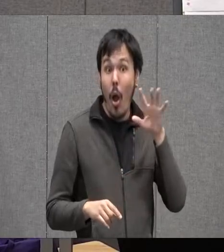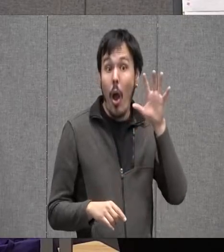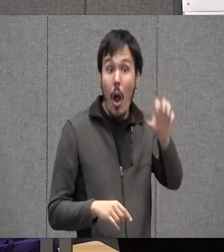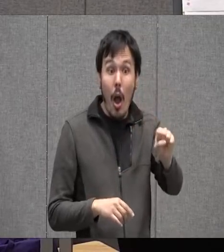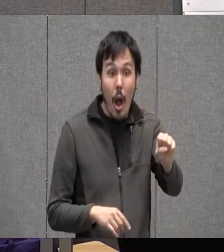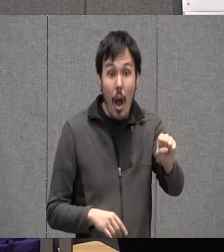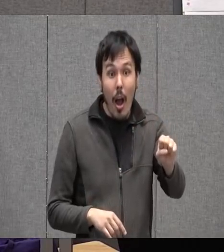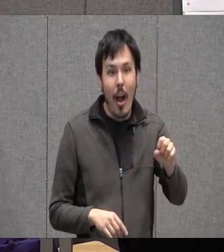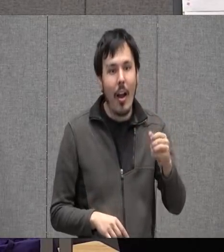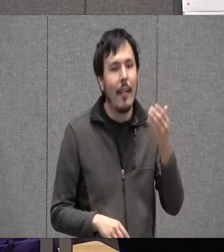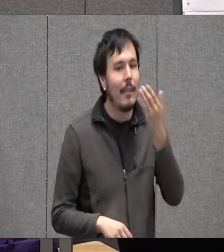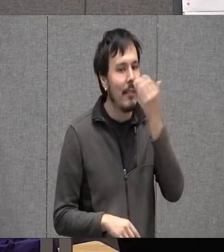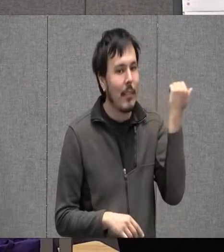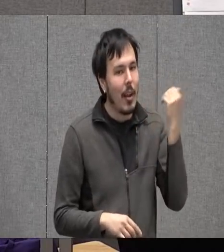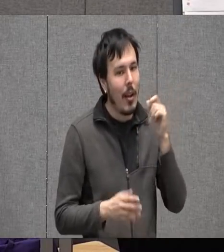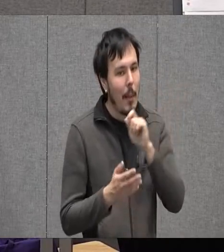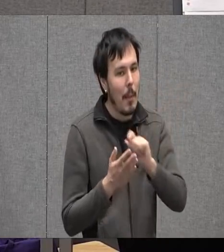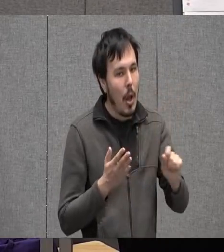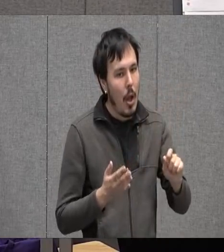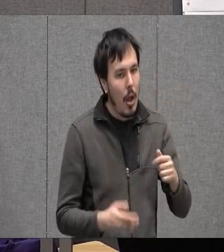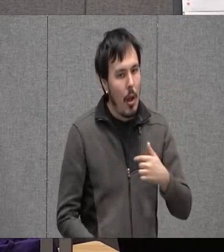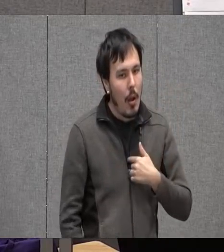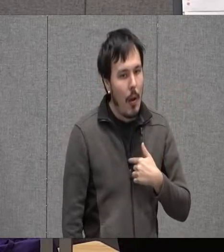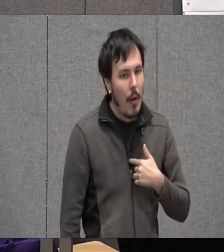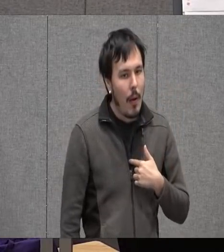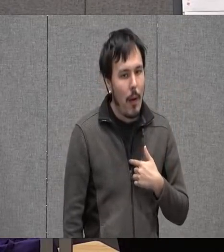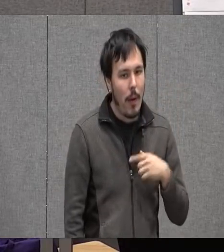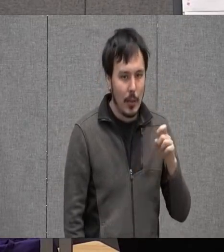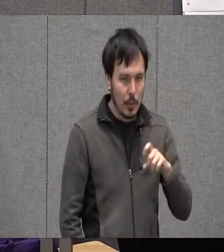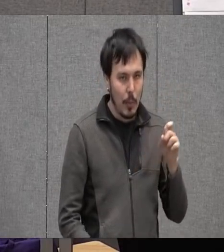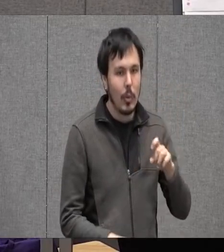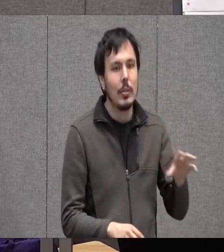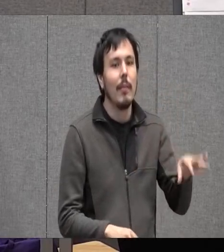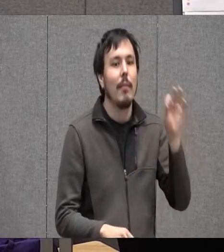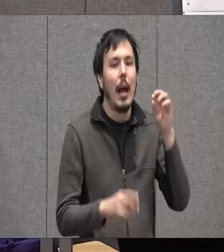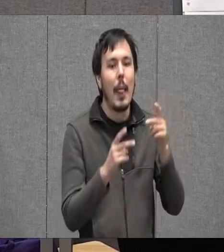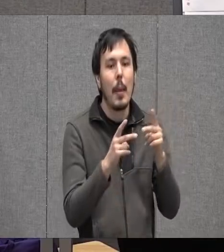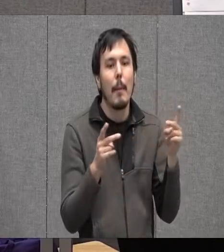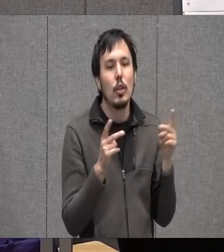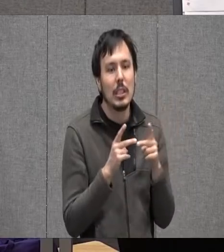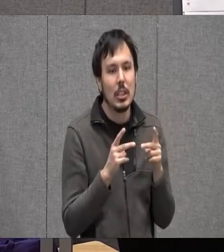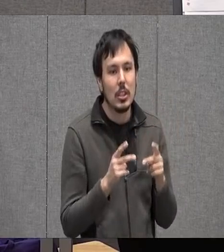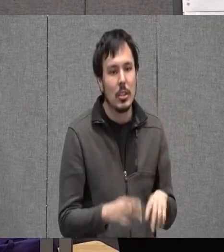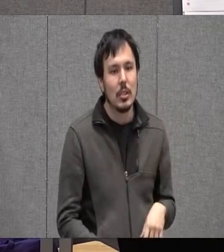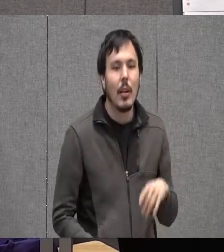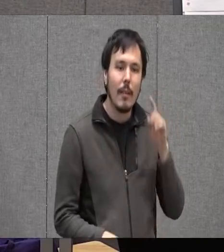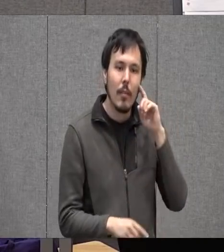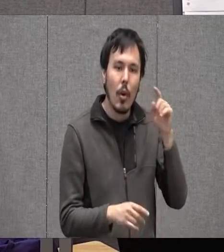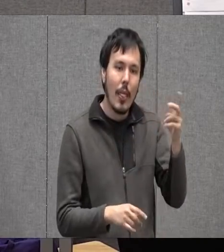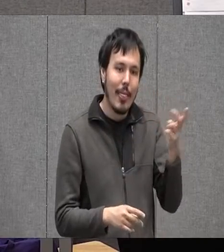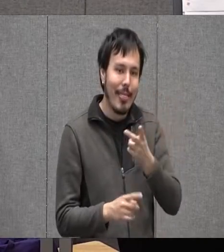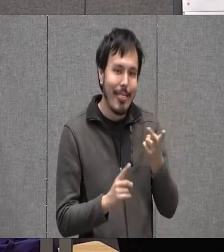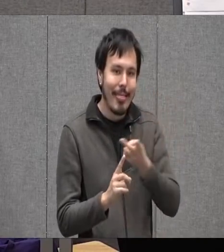I forgot to mark it up, right? We were supposed to find the positions of these two numbers.